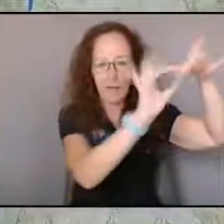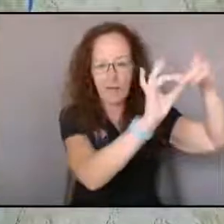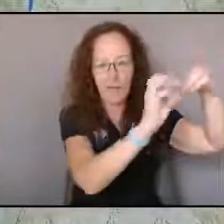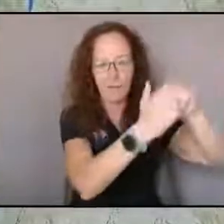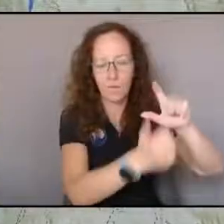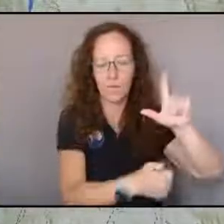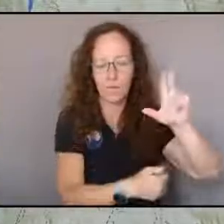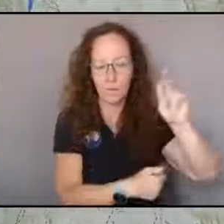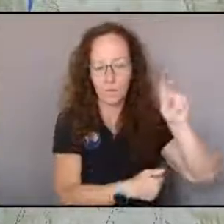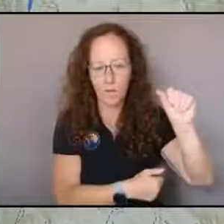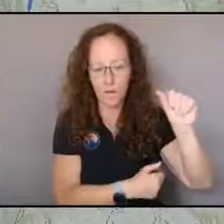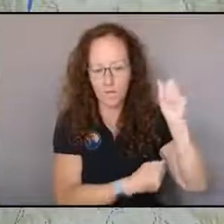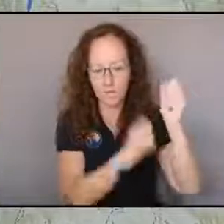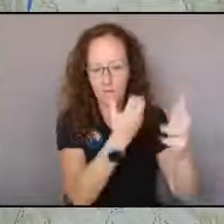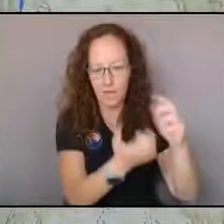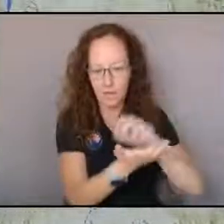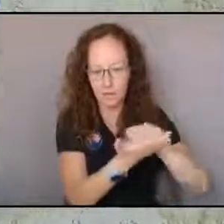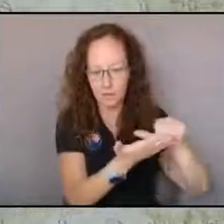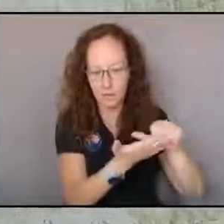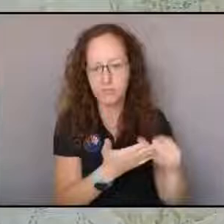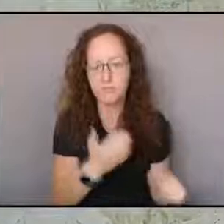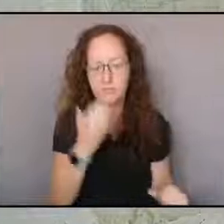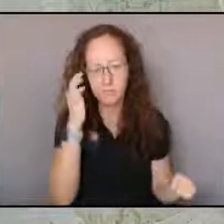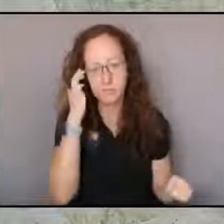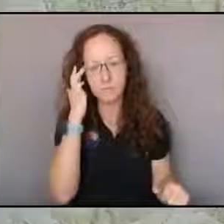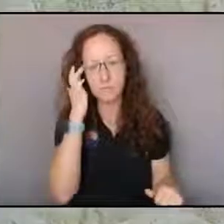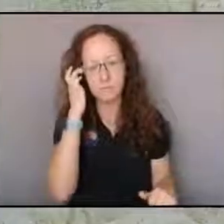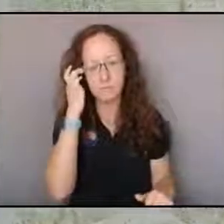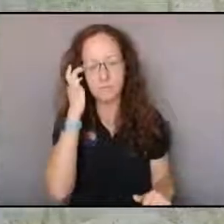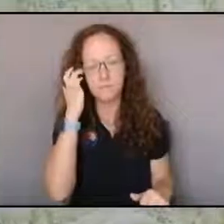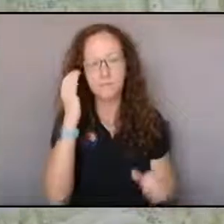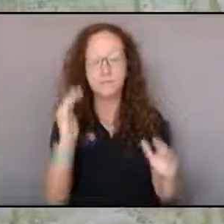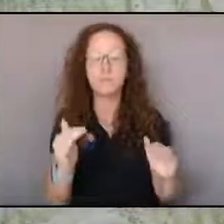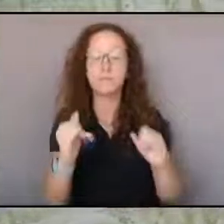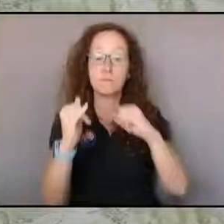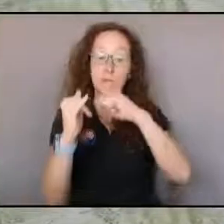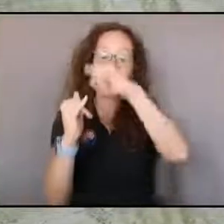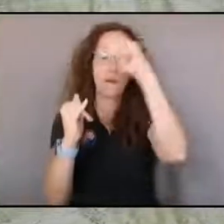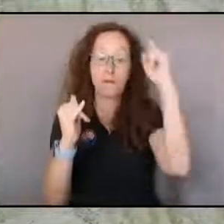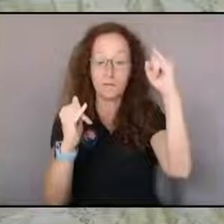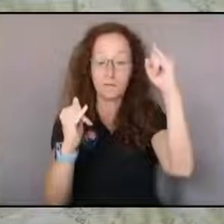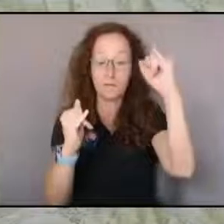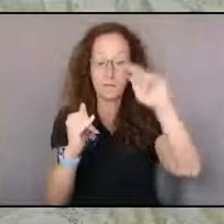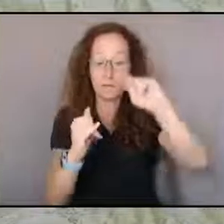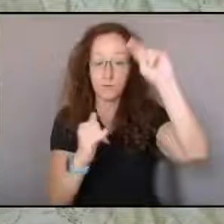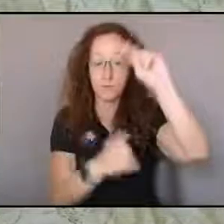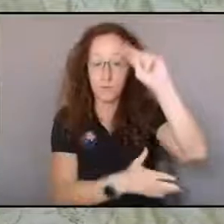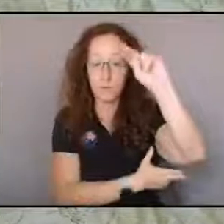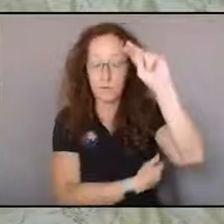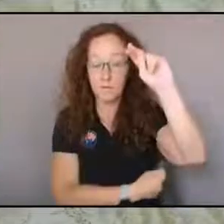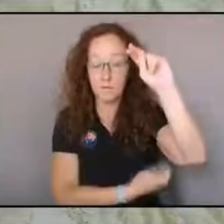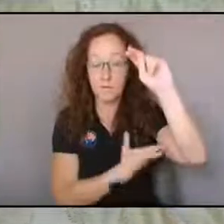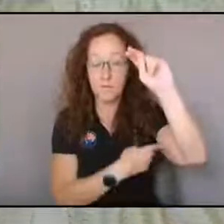NEXT SEVERAL DAYS, CONNECTED BACK UP HERE TO THE LUNA FIRE SCAR.